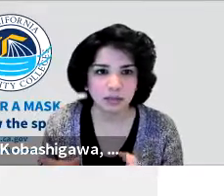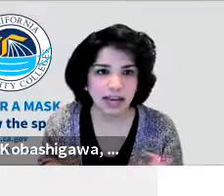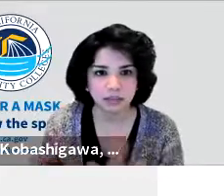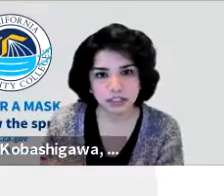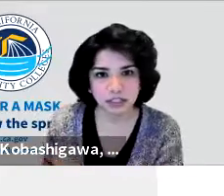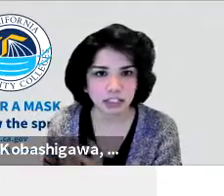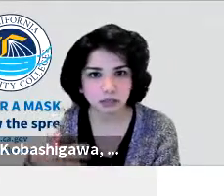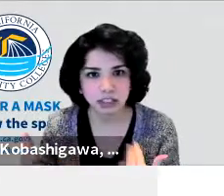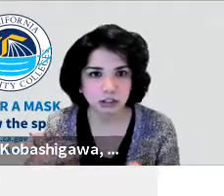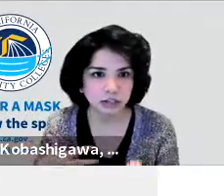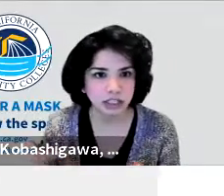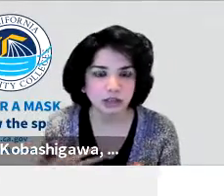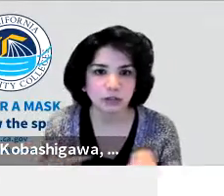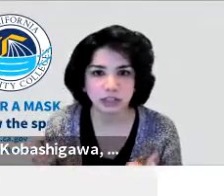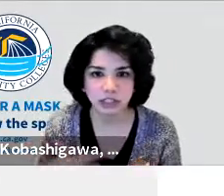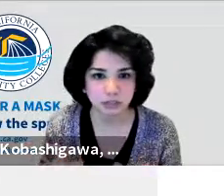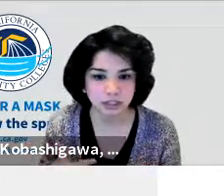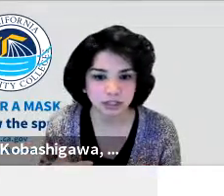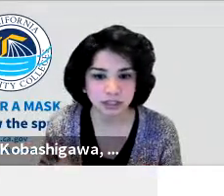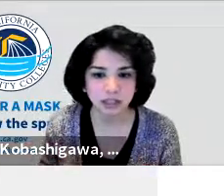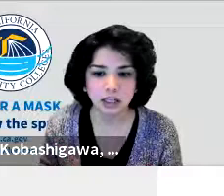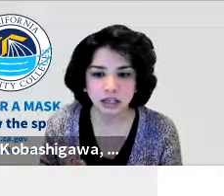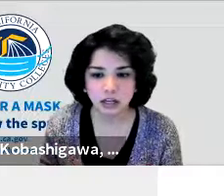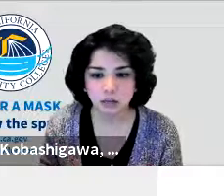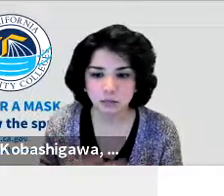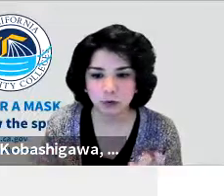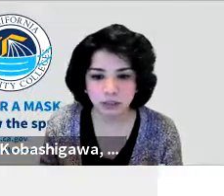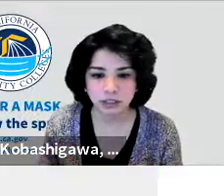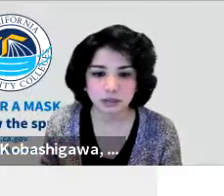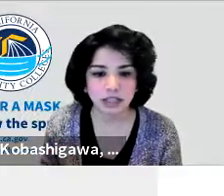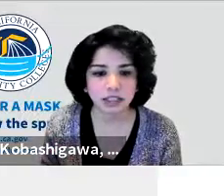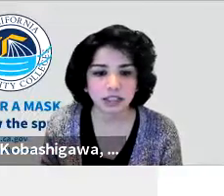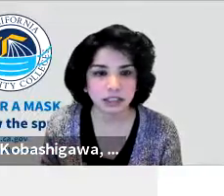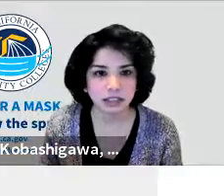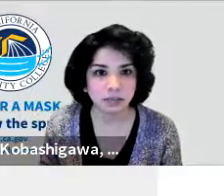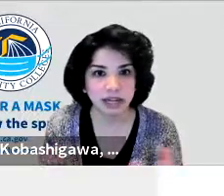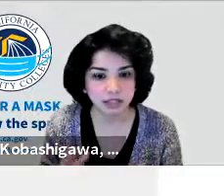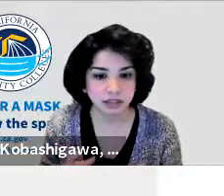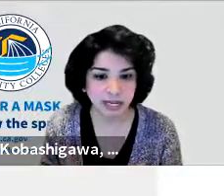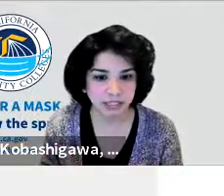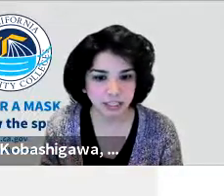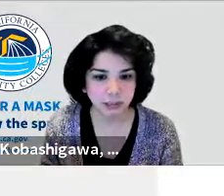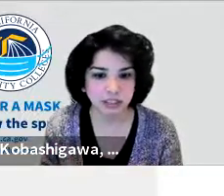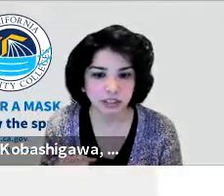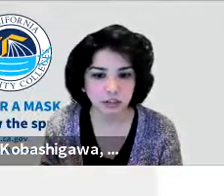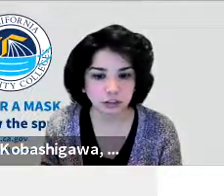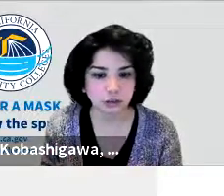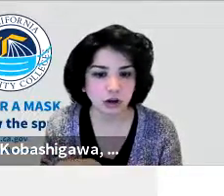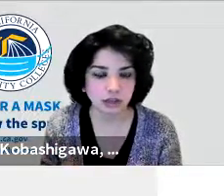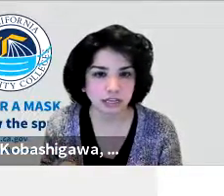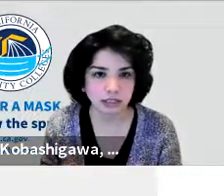have this theme included in them or the subject area. Focus but it is embedded in that textbook and includes all of that